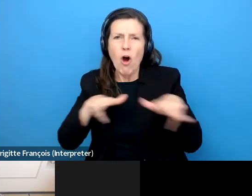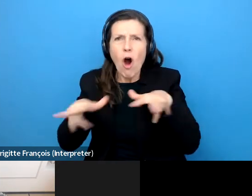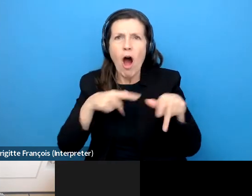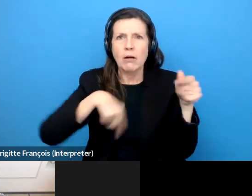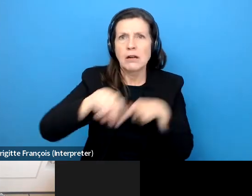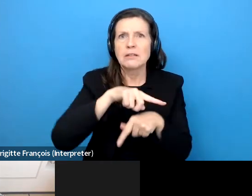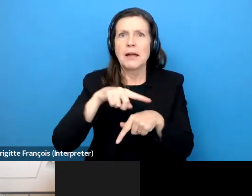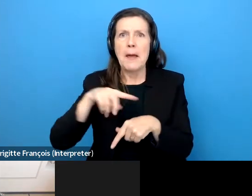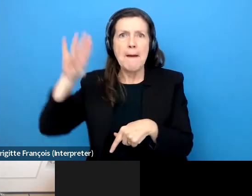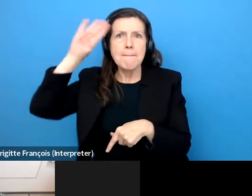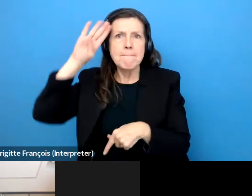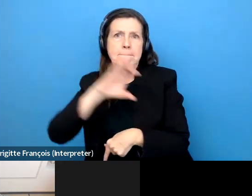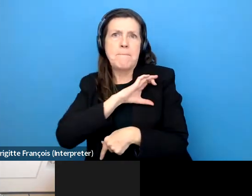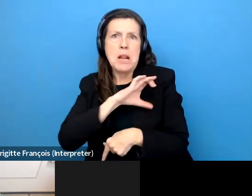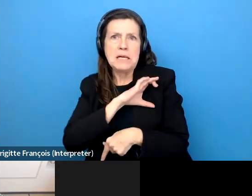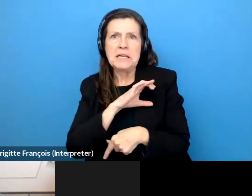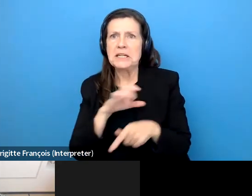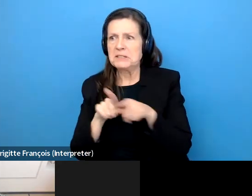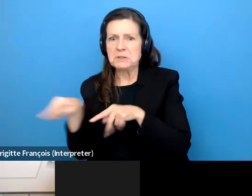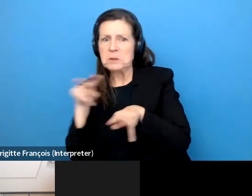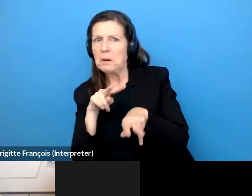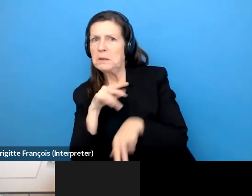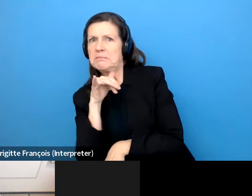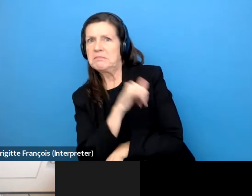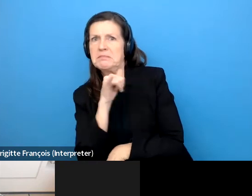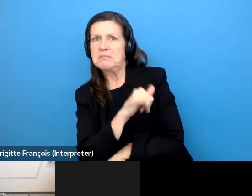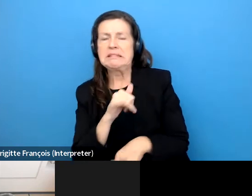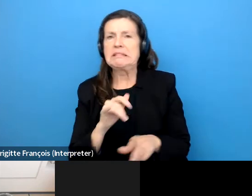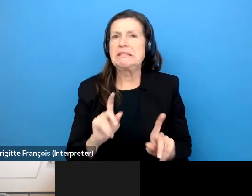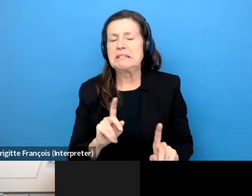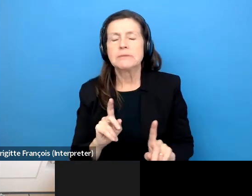They should know we are in contact permanently with NGOs